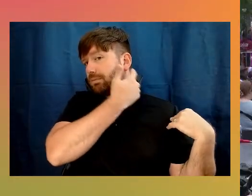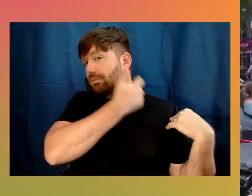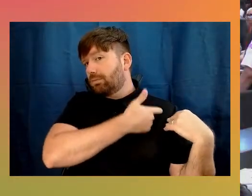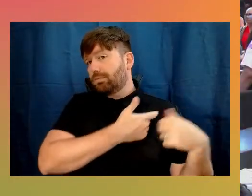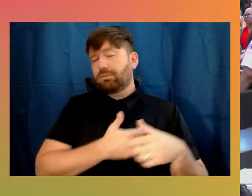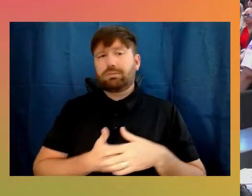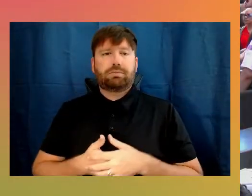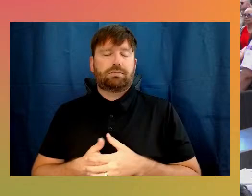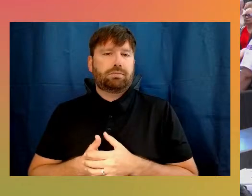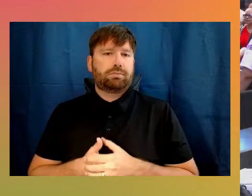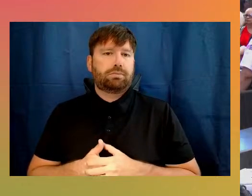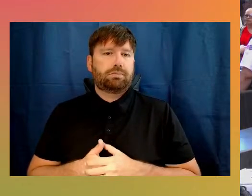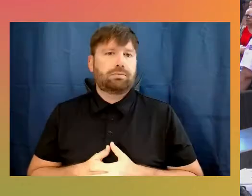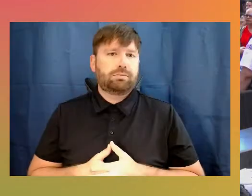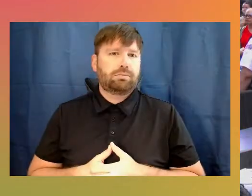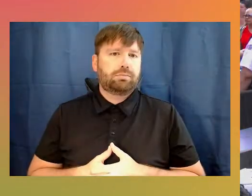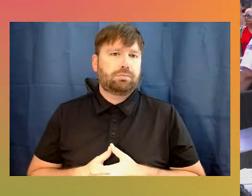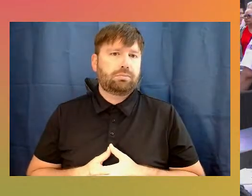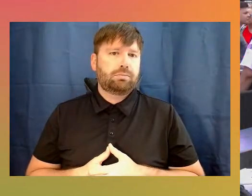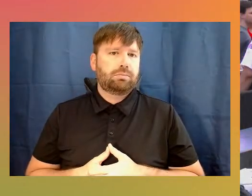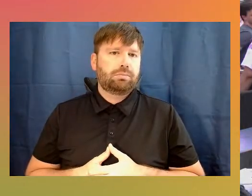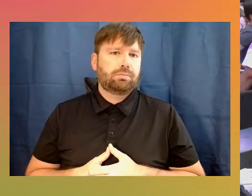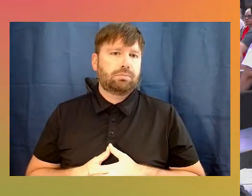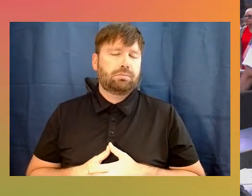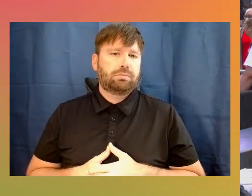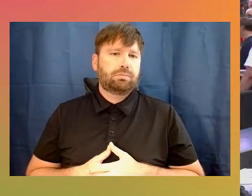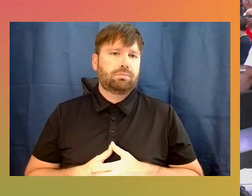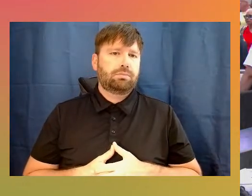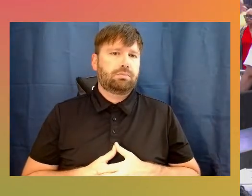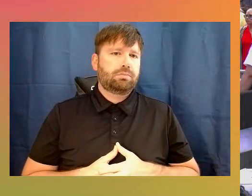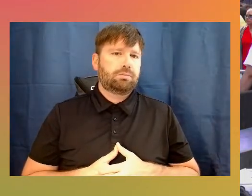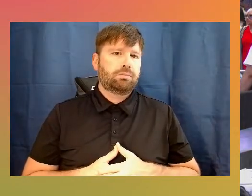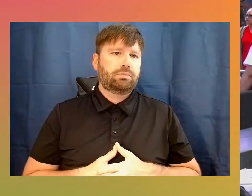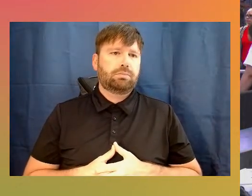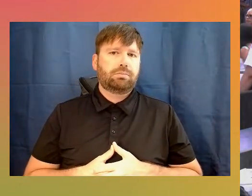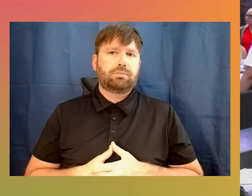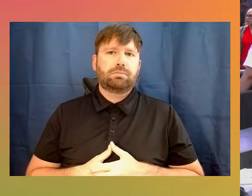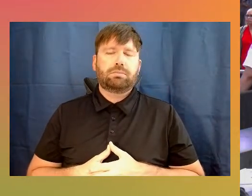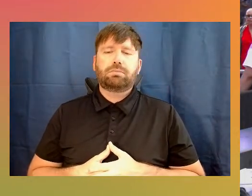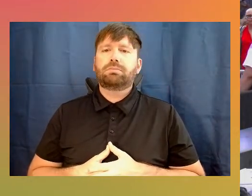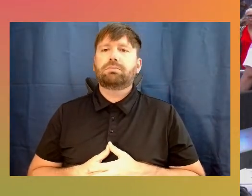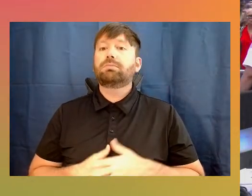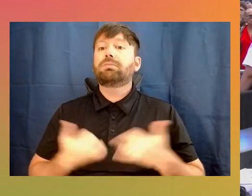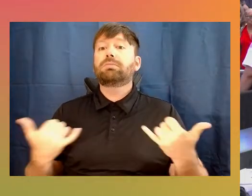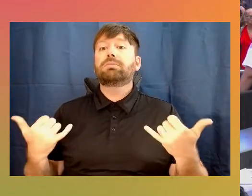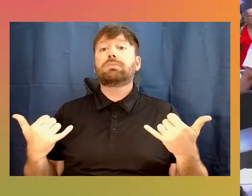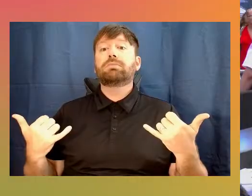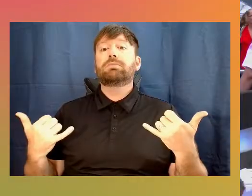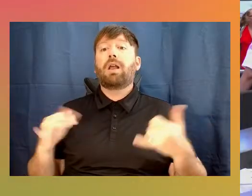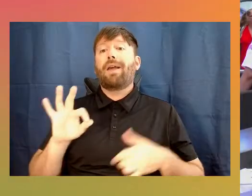DOWN INTO THE LEFT FOREARM TO CREATE SPACE BETWEEN THE